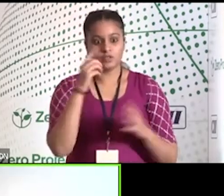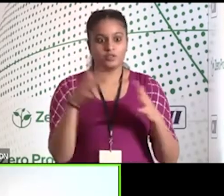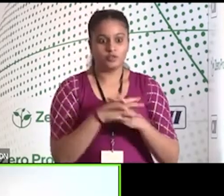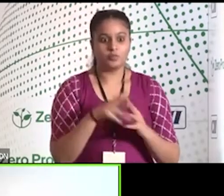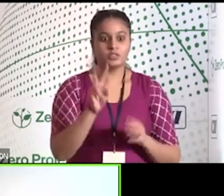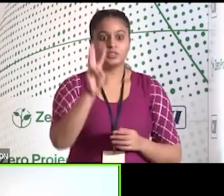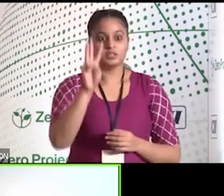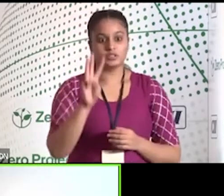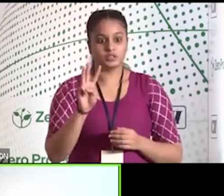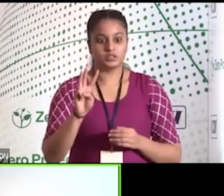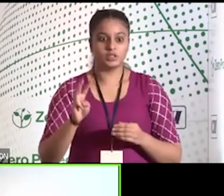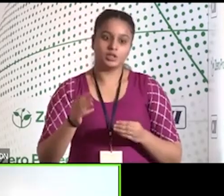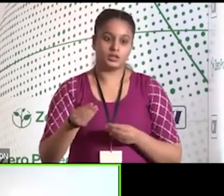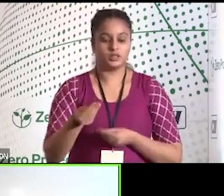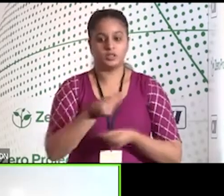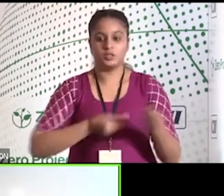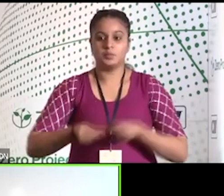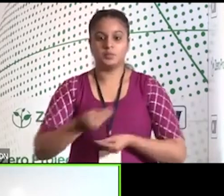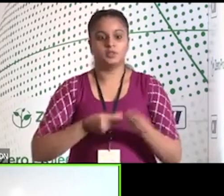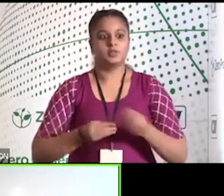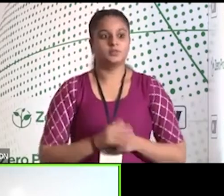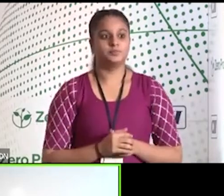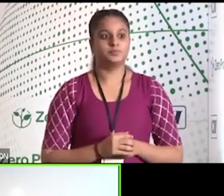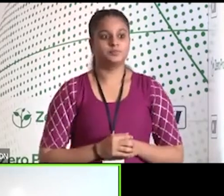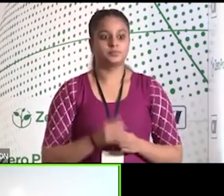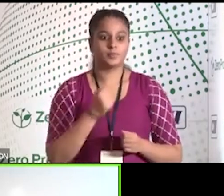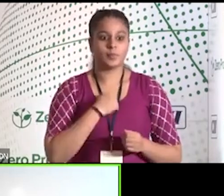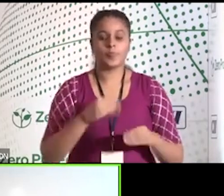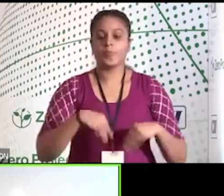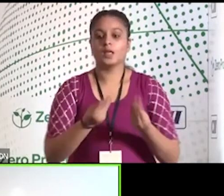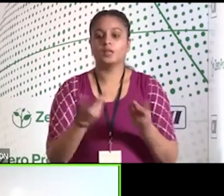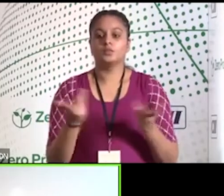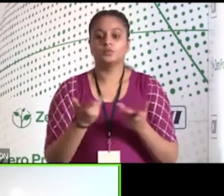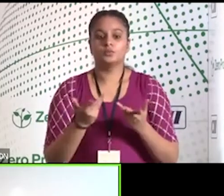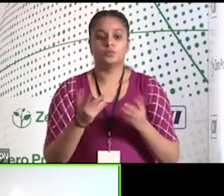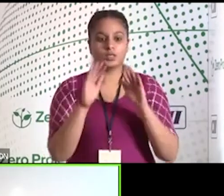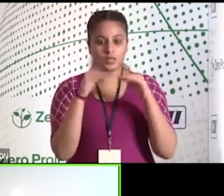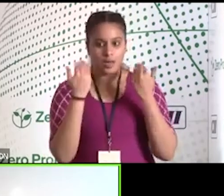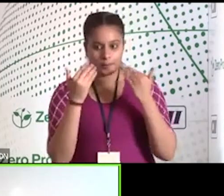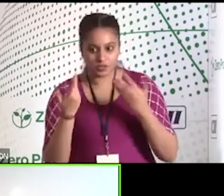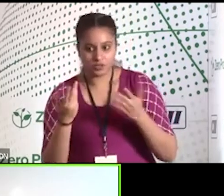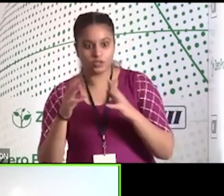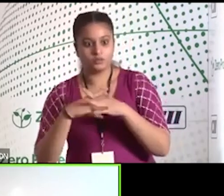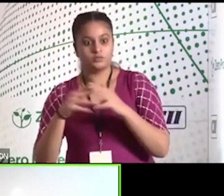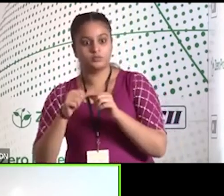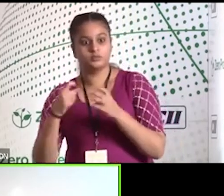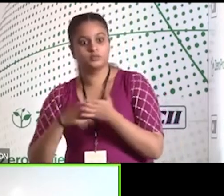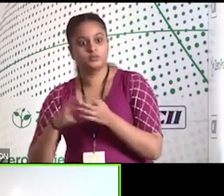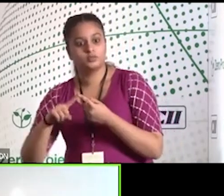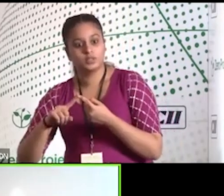One is a catering where they're providing the catering services to Amazon warehouses, as well as some of the,